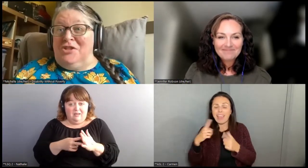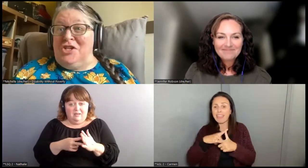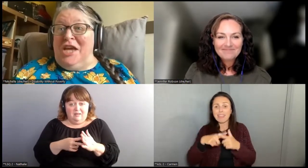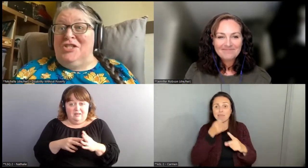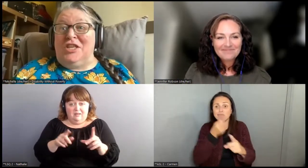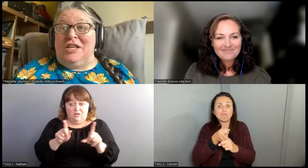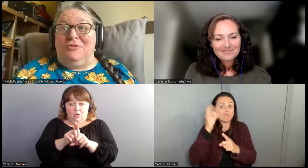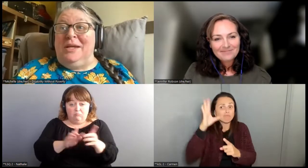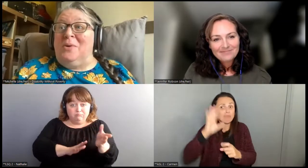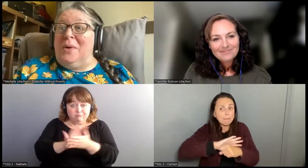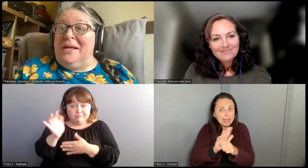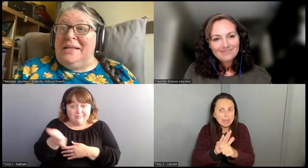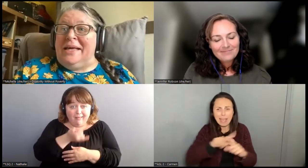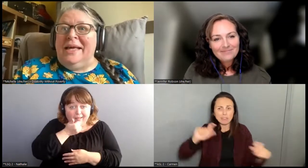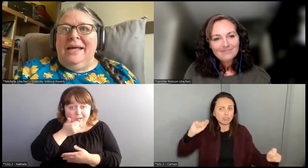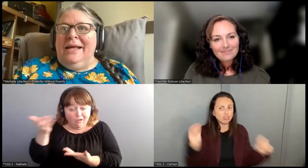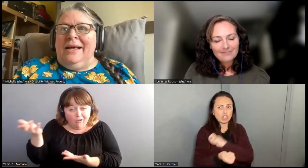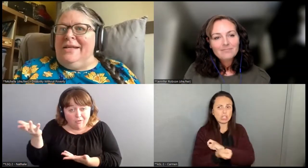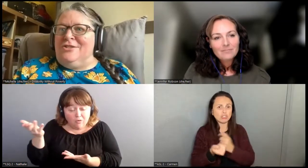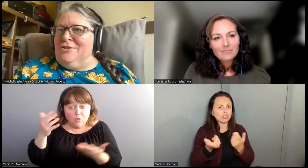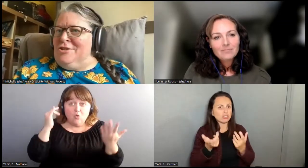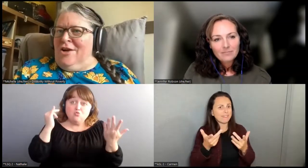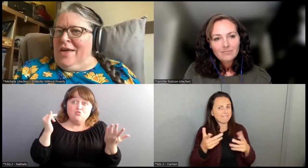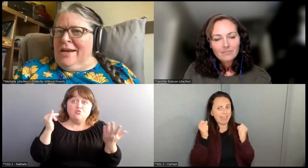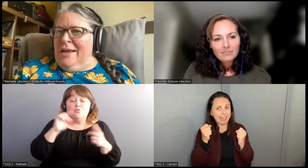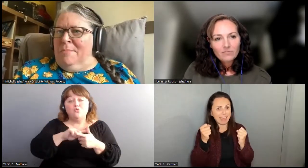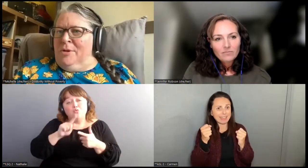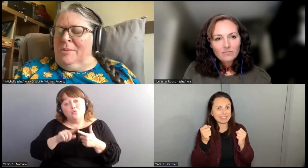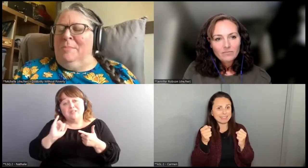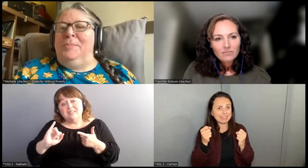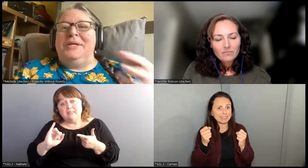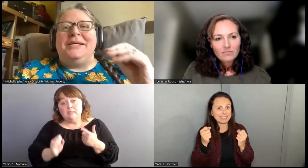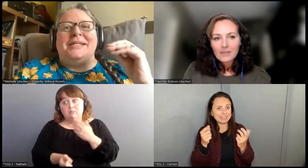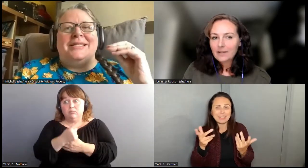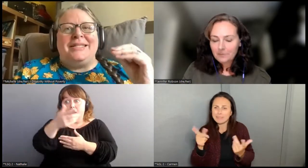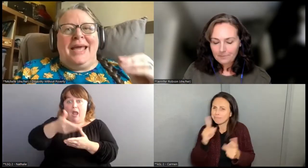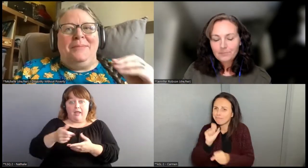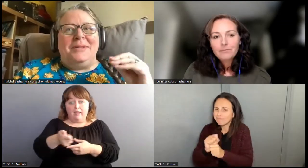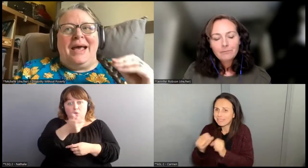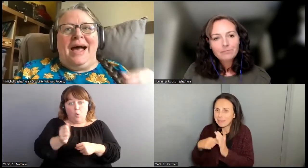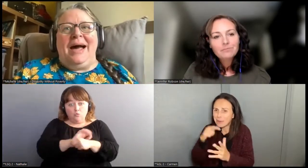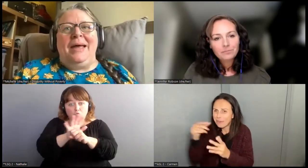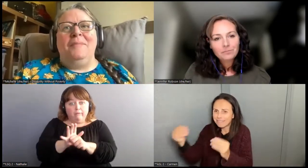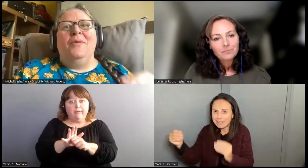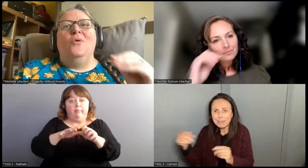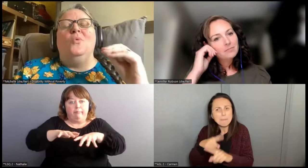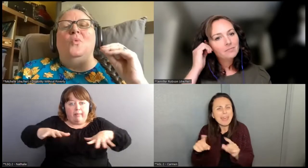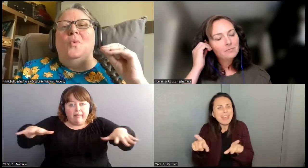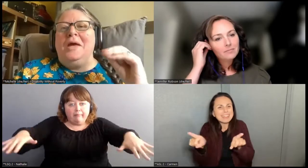TO CHANGE THINGS REALLY QUICKLY a IT IS JUST NOT THAT NIMBLE, BUT AT THE SAME TIME, WE